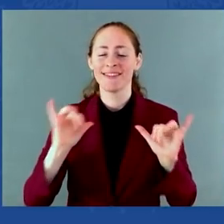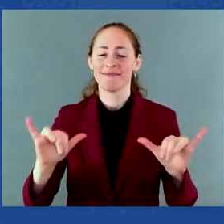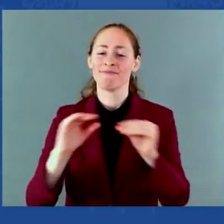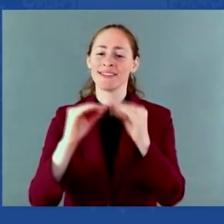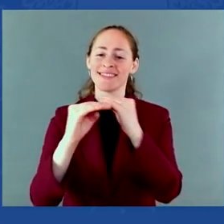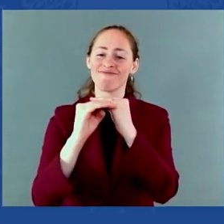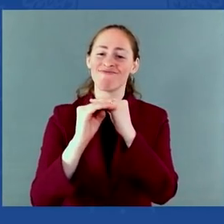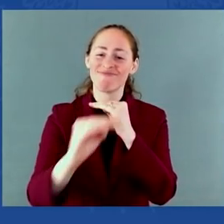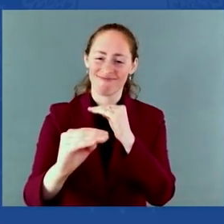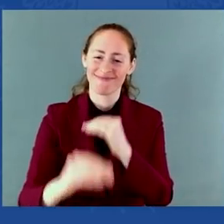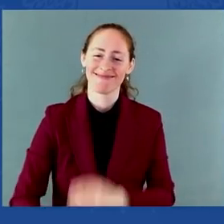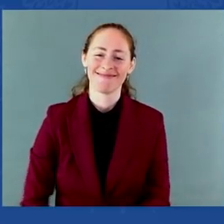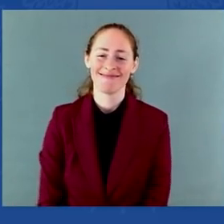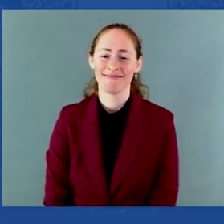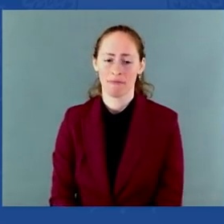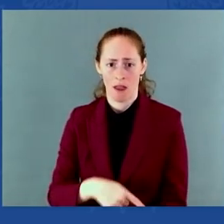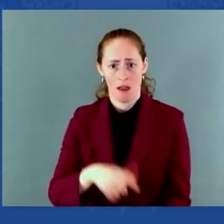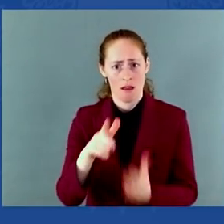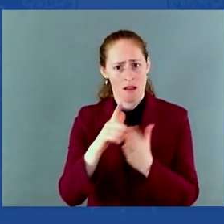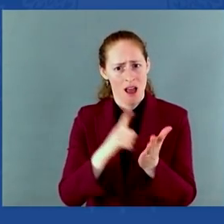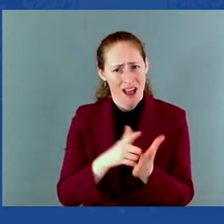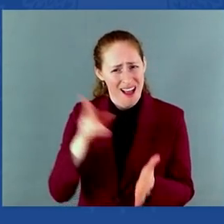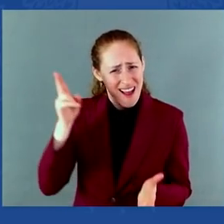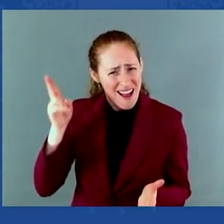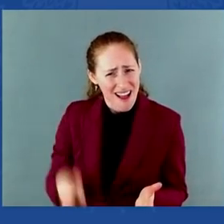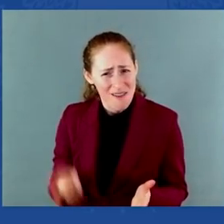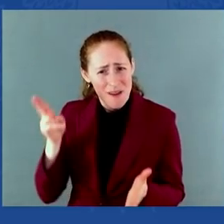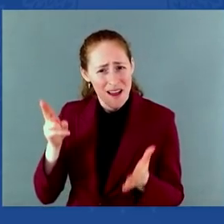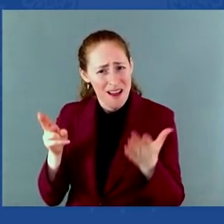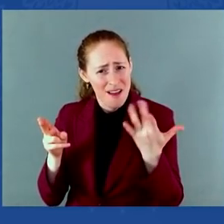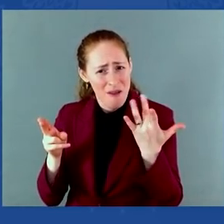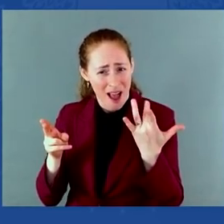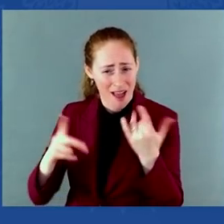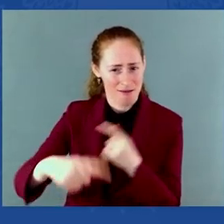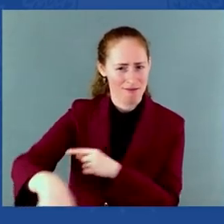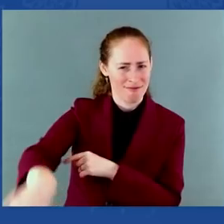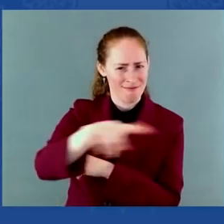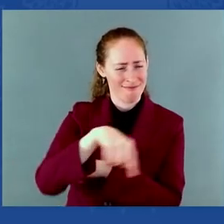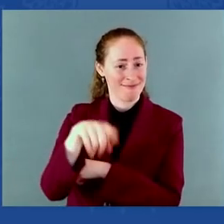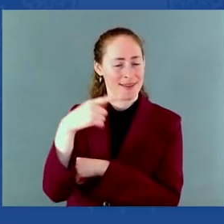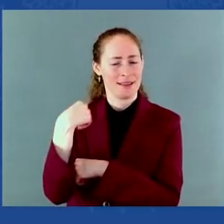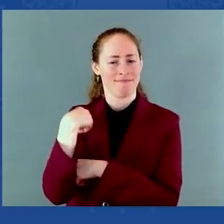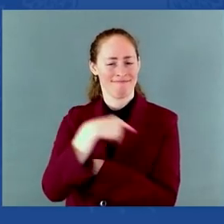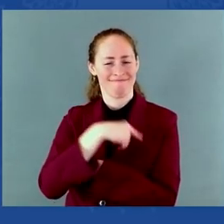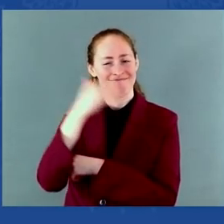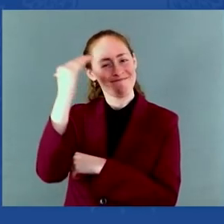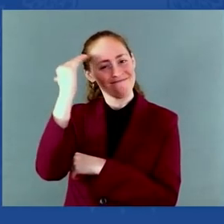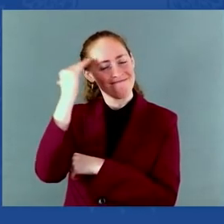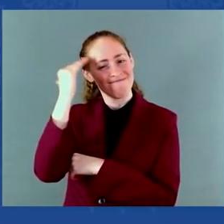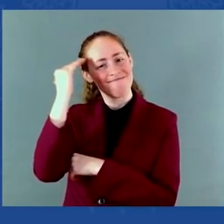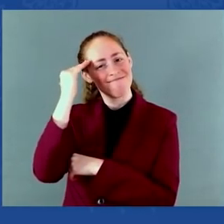Maggie, Jeanne, Annie, Chris, we understand that it is time to rebuild the backbone of this nation.